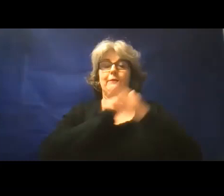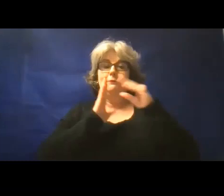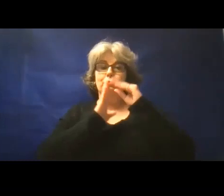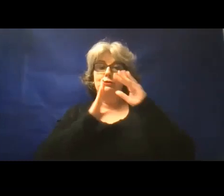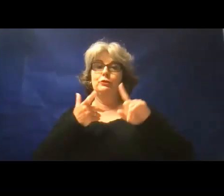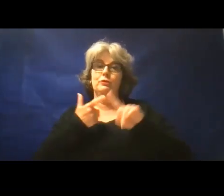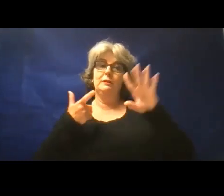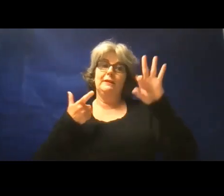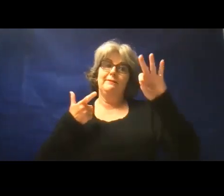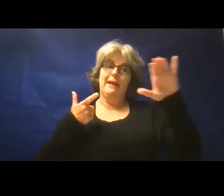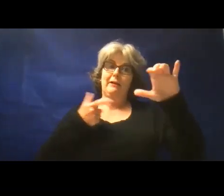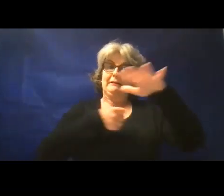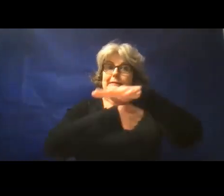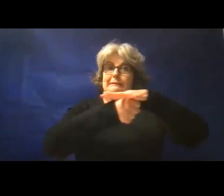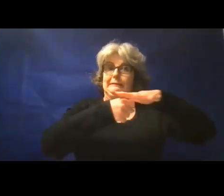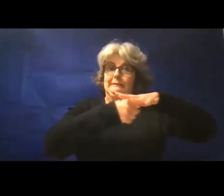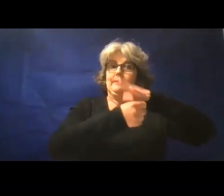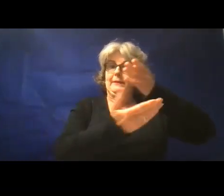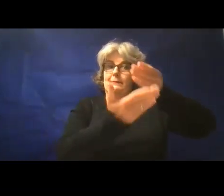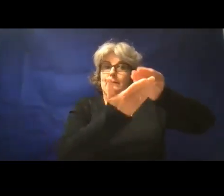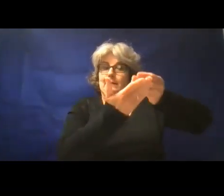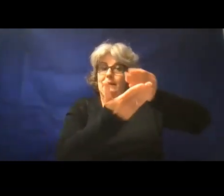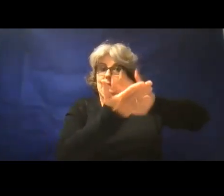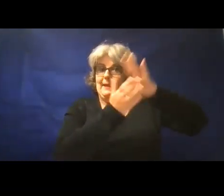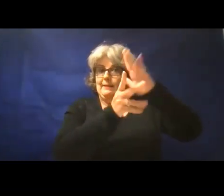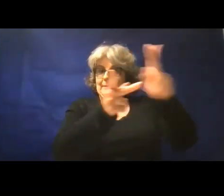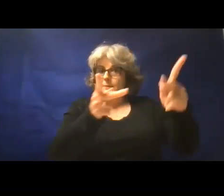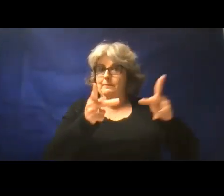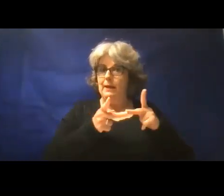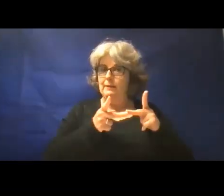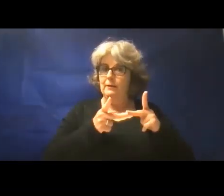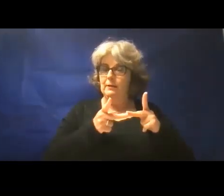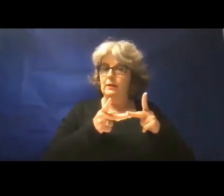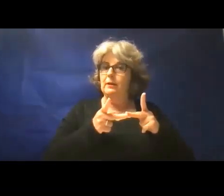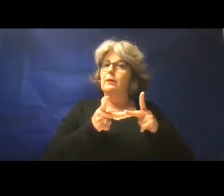and national economy and although we continue to encourage the general public to reconsider